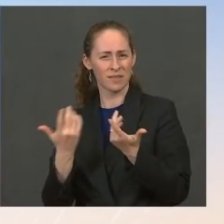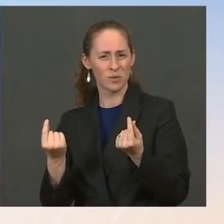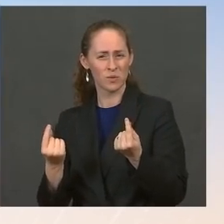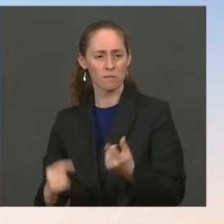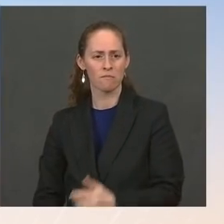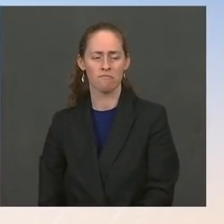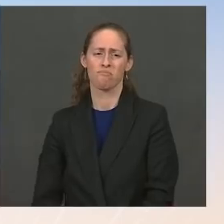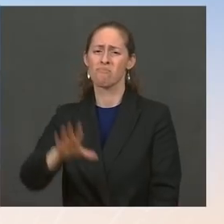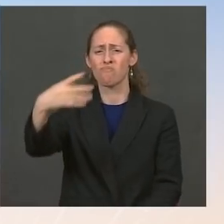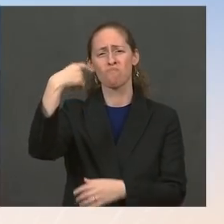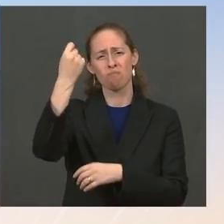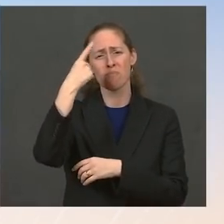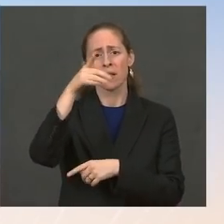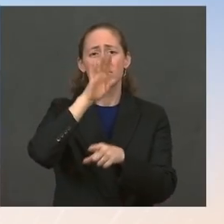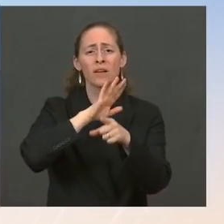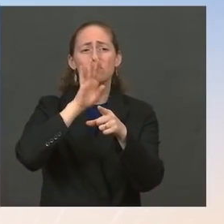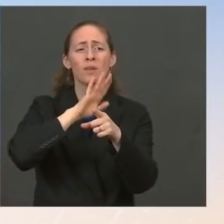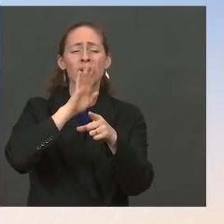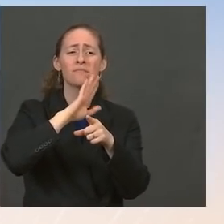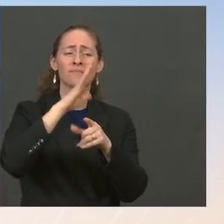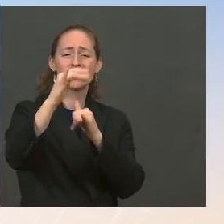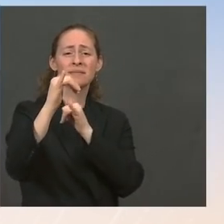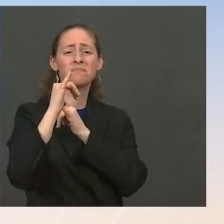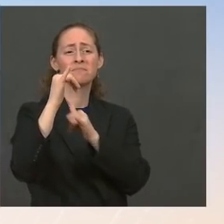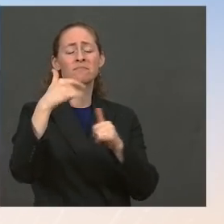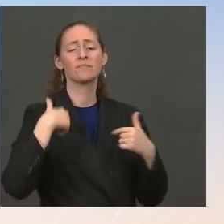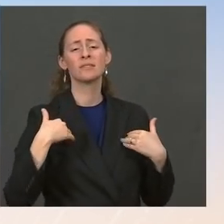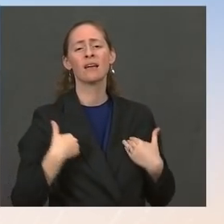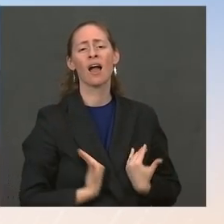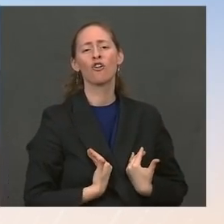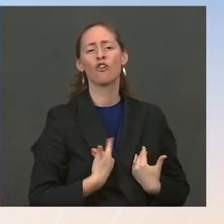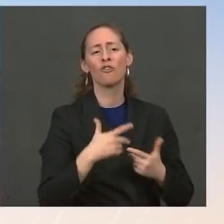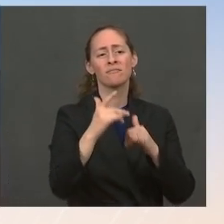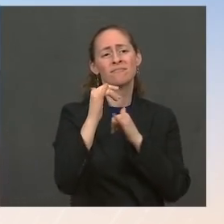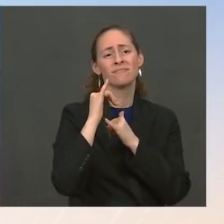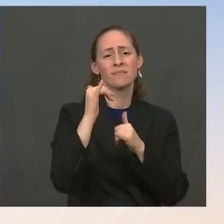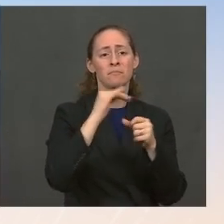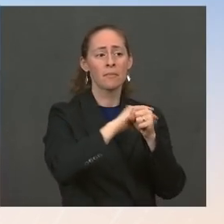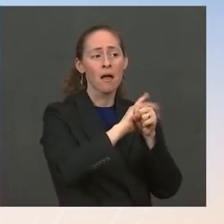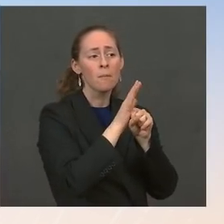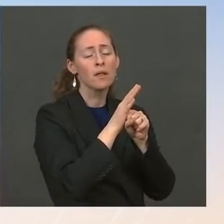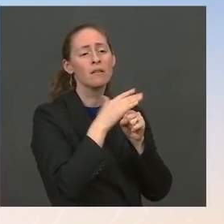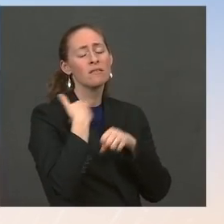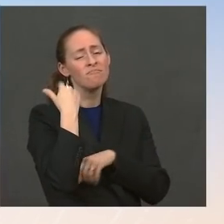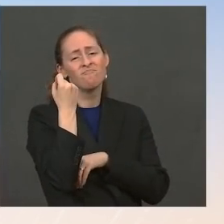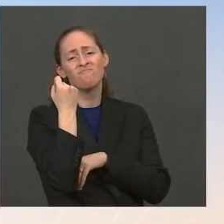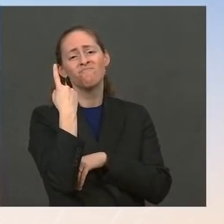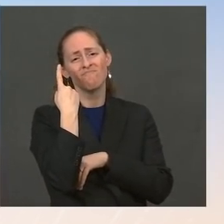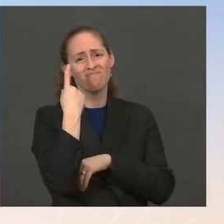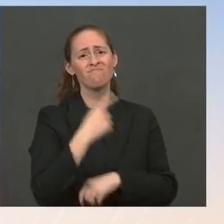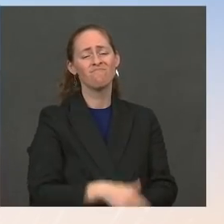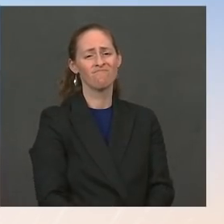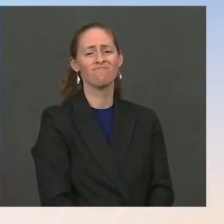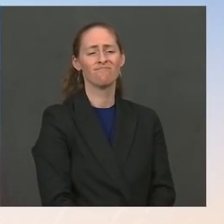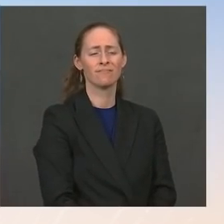We are tired and exhausted by the pandemic as well. And what we can do is encourage action;